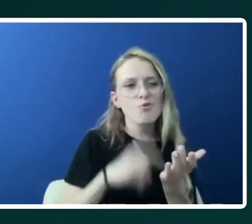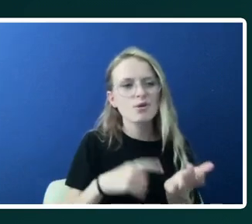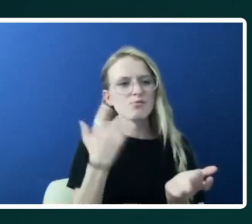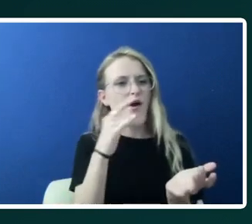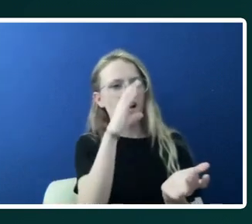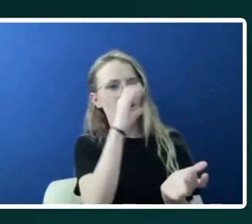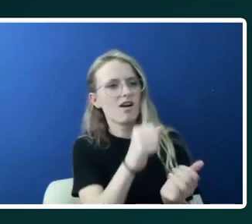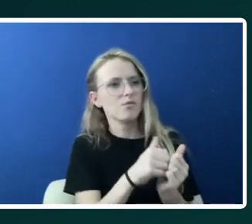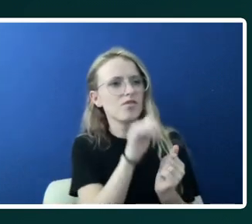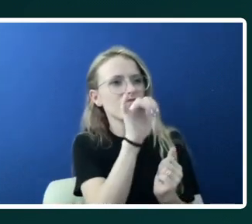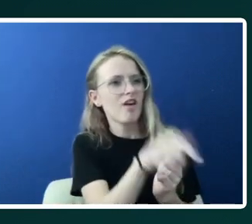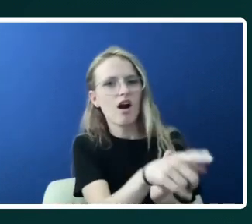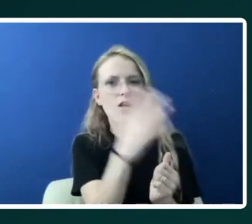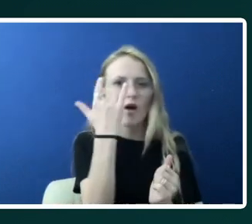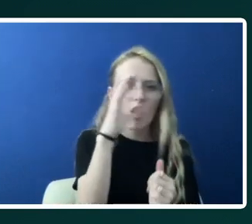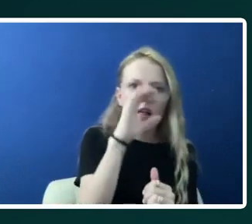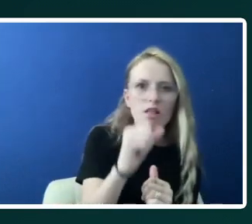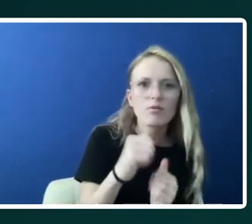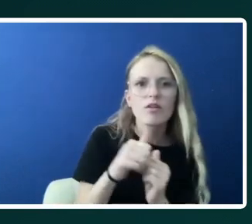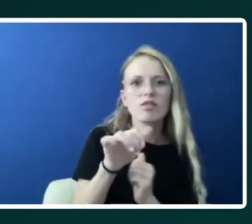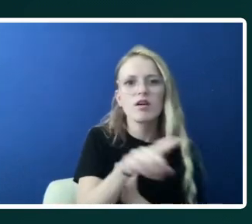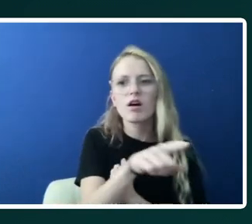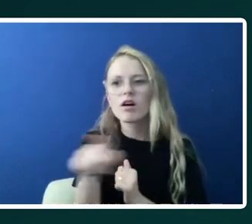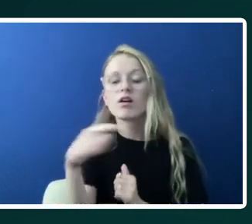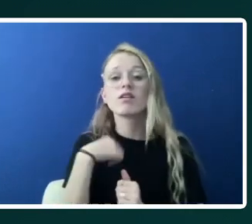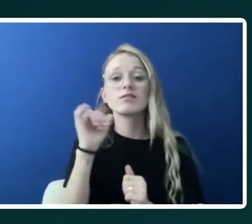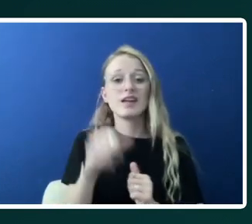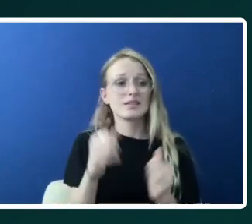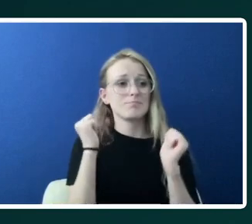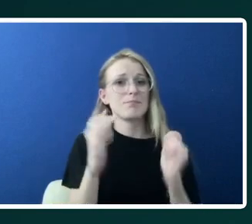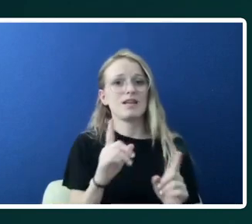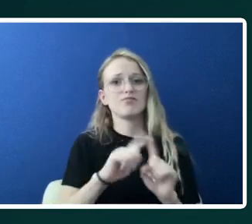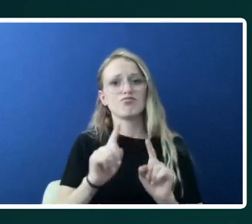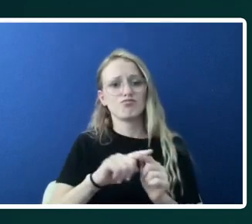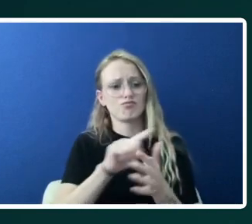this is one of the many activities that we use to engage multilingual learners with portraiture and